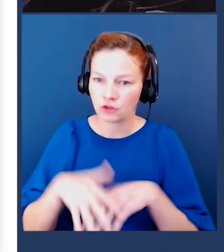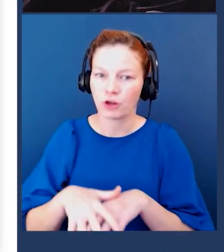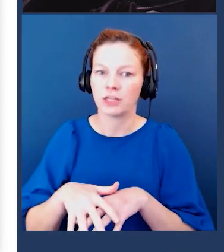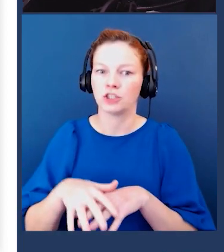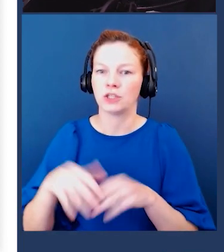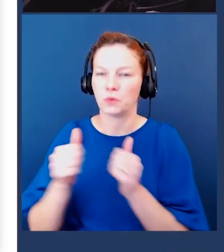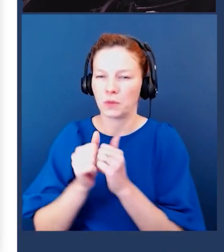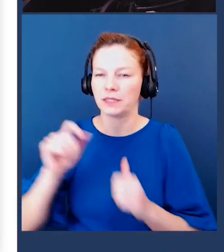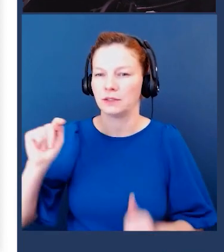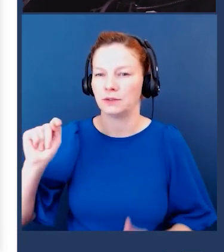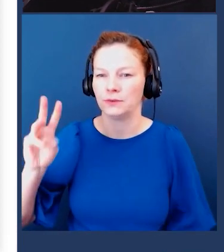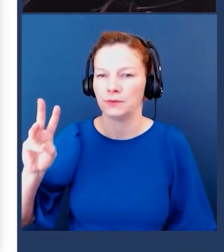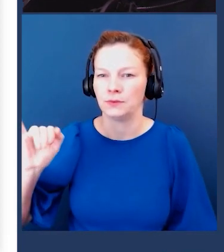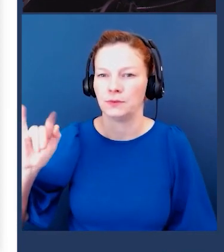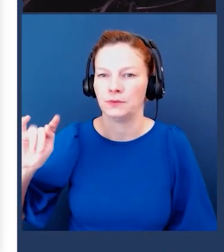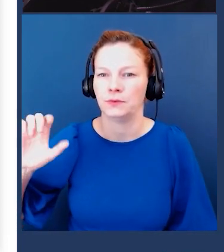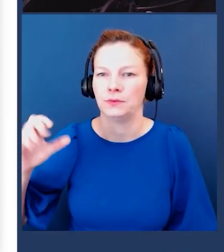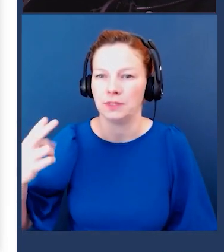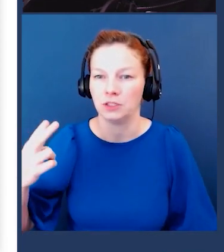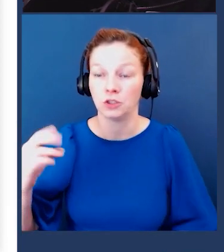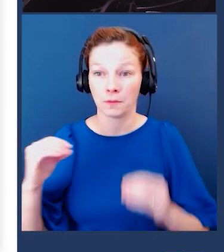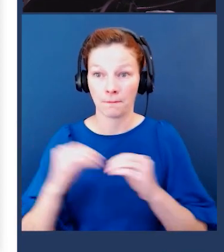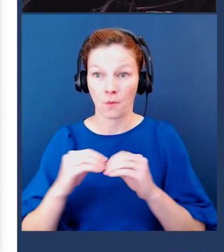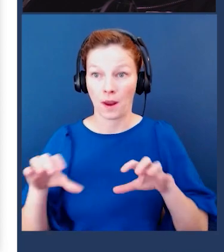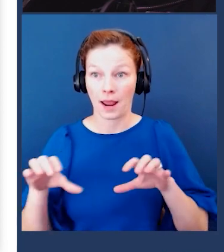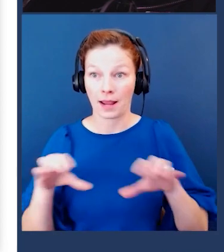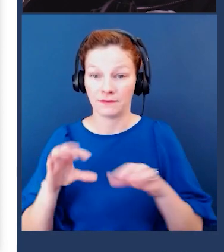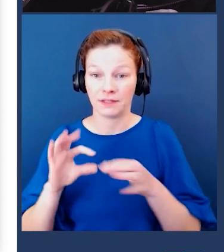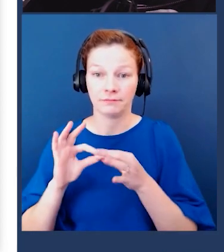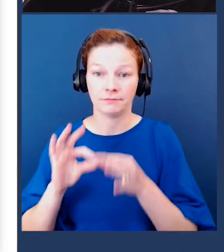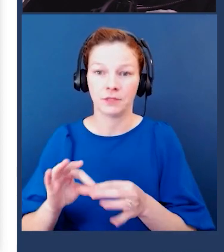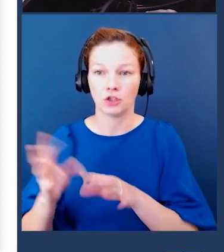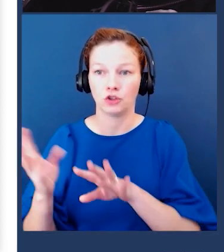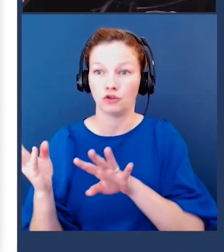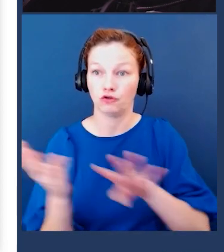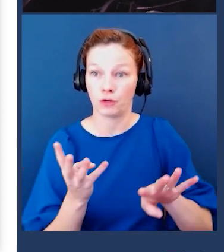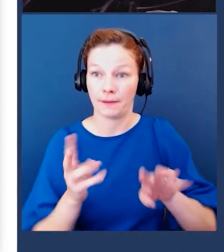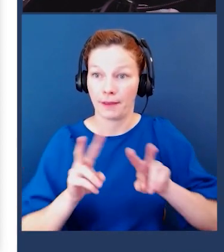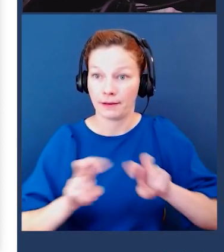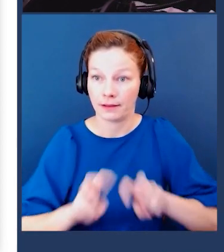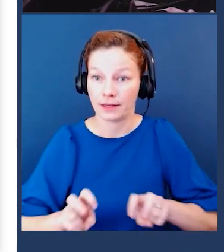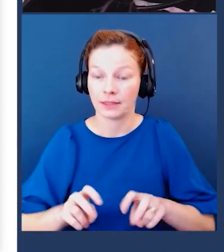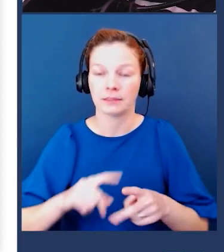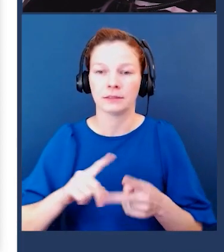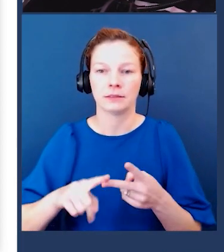So more activity regarding stream analytics on premise behind the front door.